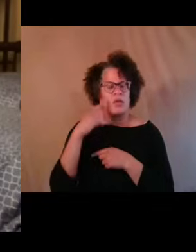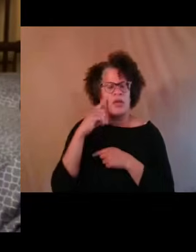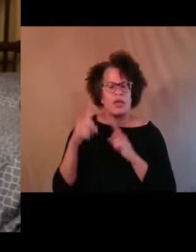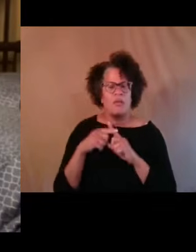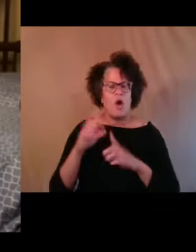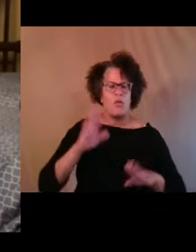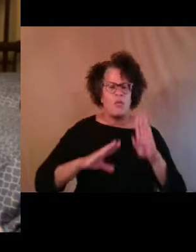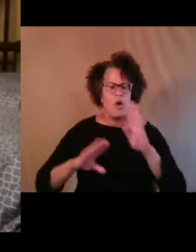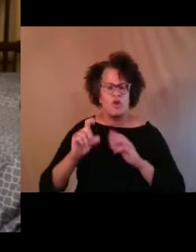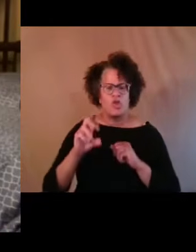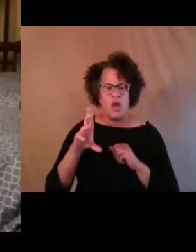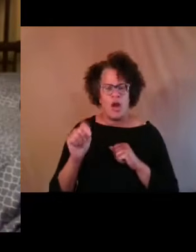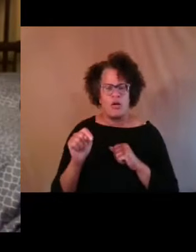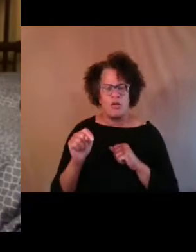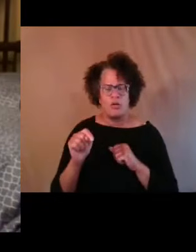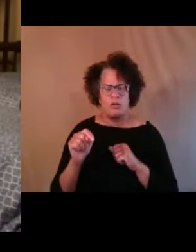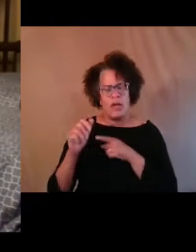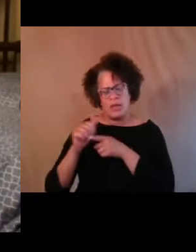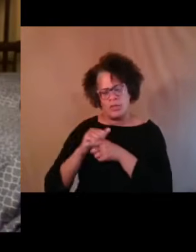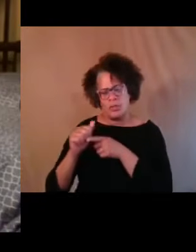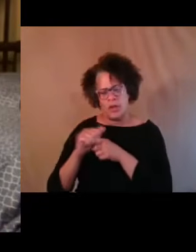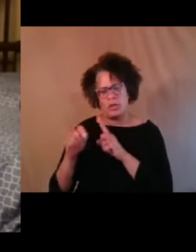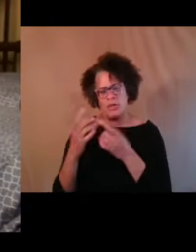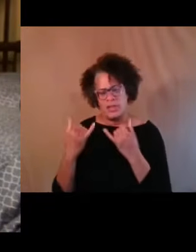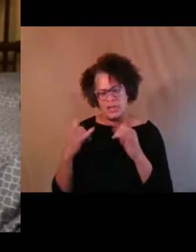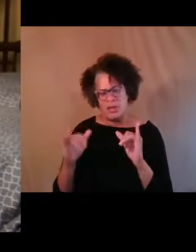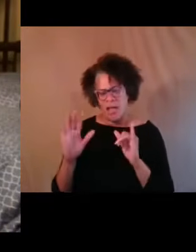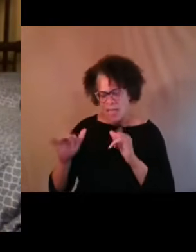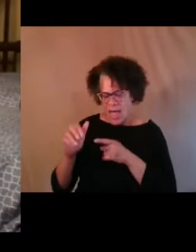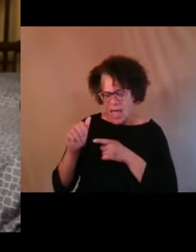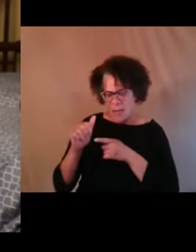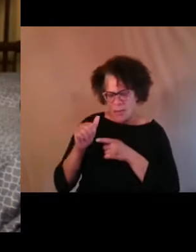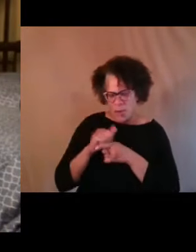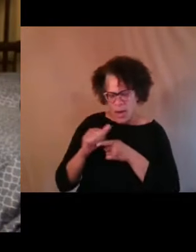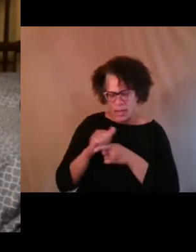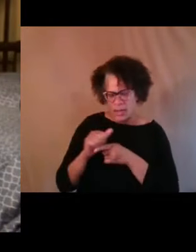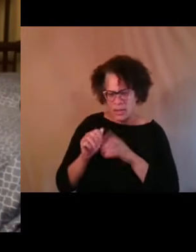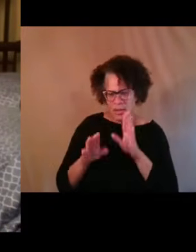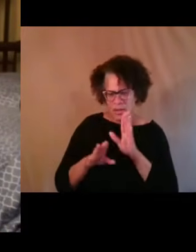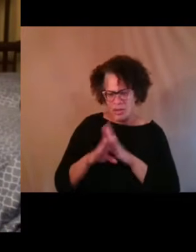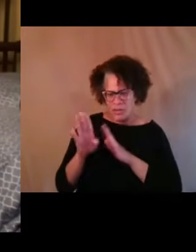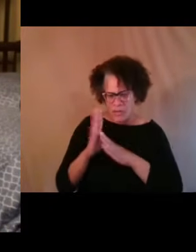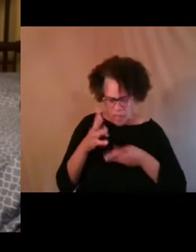as a practice, but it's a practice to develop internal strength